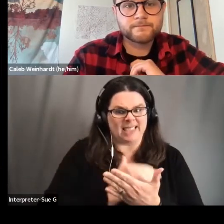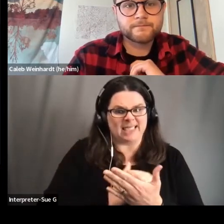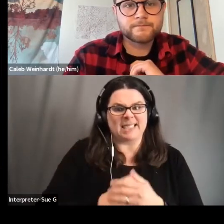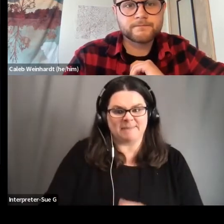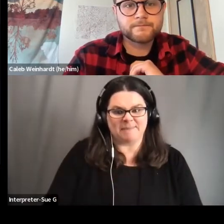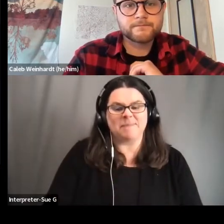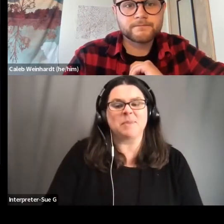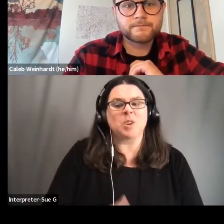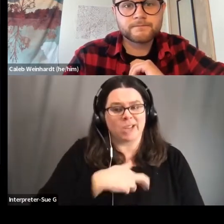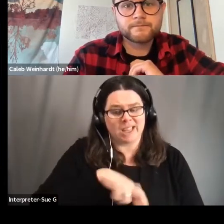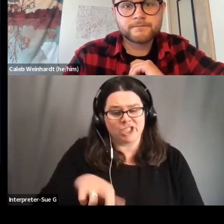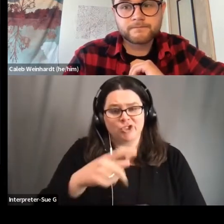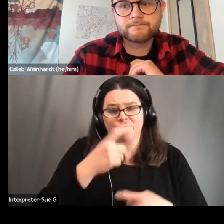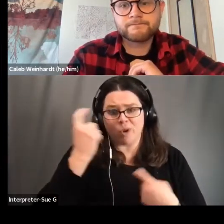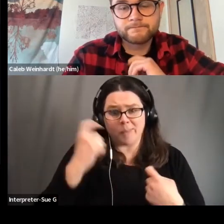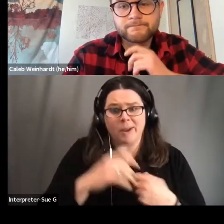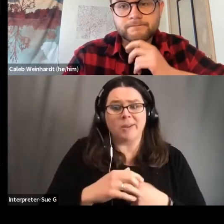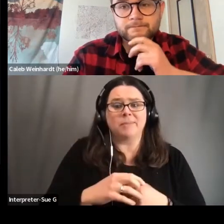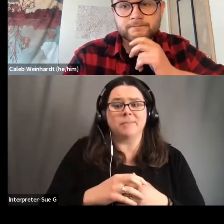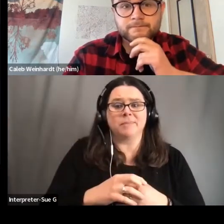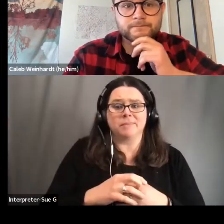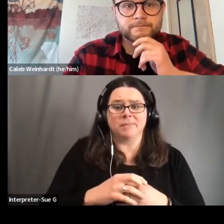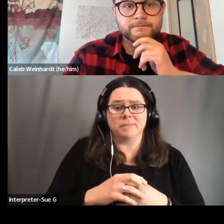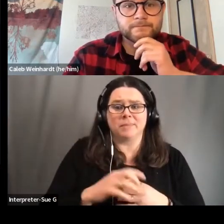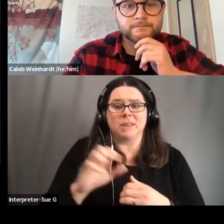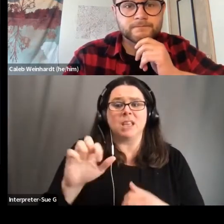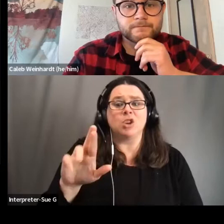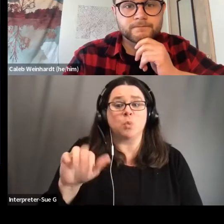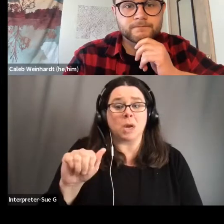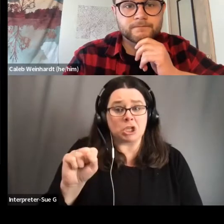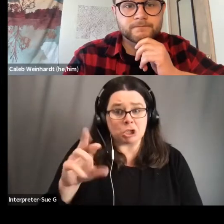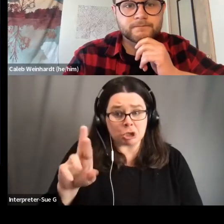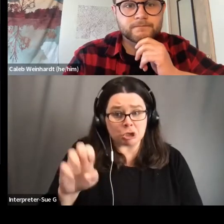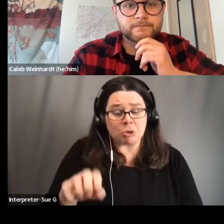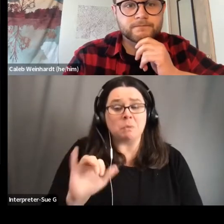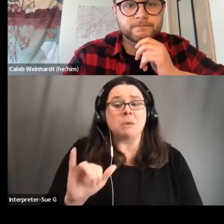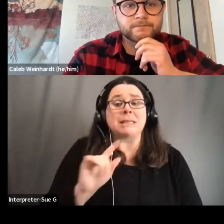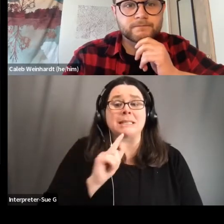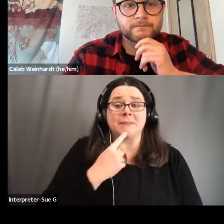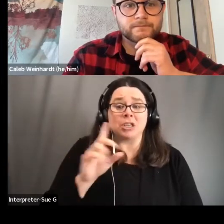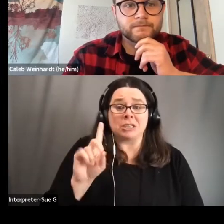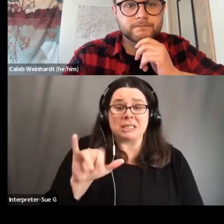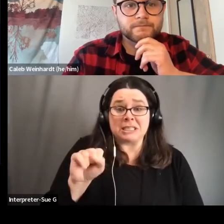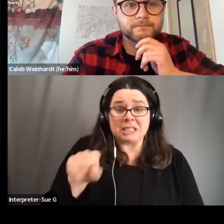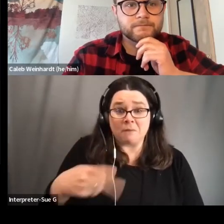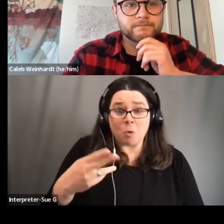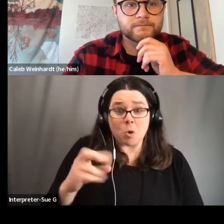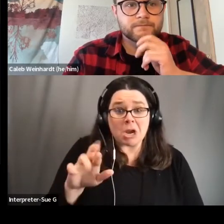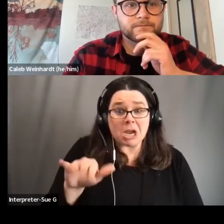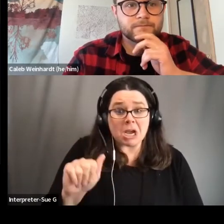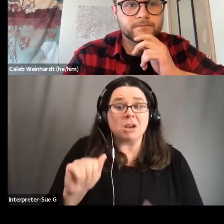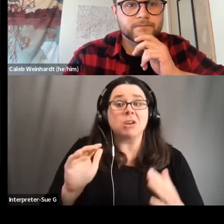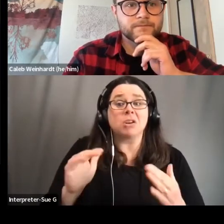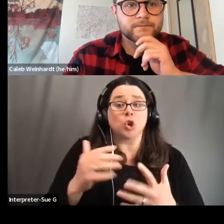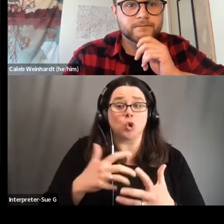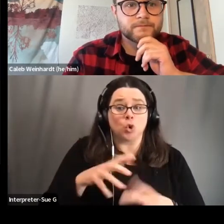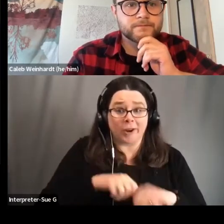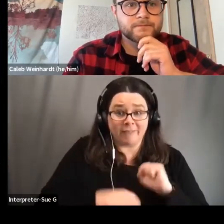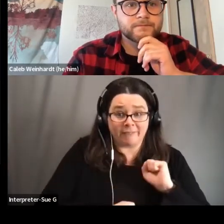Religious trauma, erasure. Severe dysphoria, grief. Self rejection from lack of modeling.